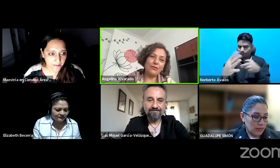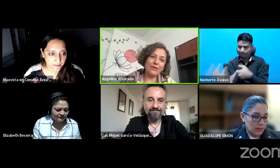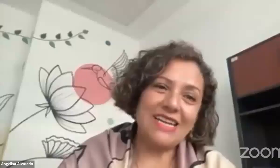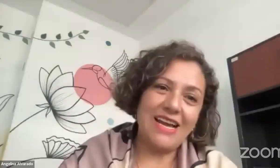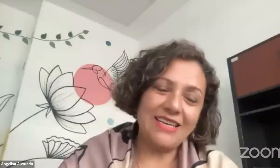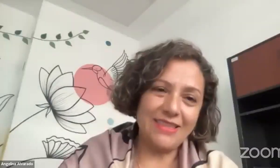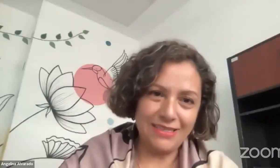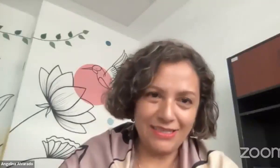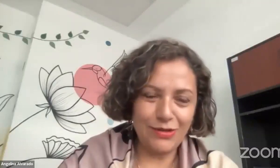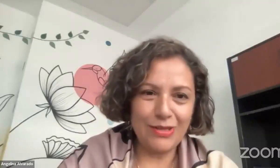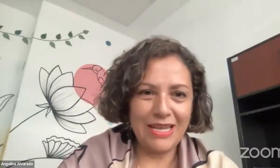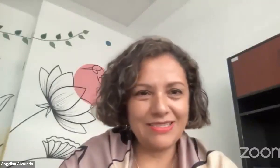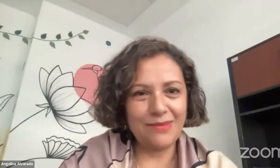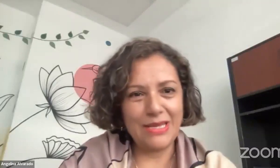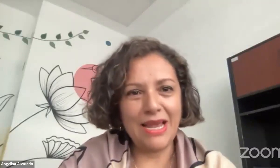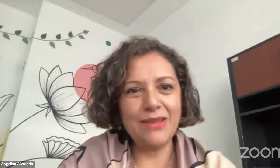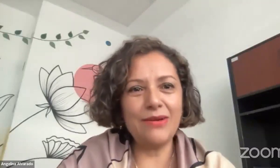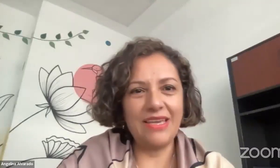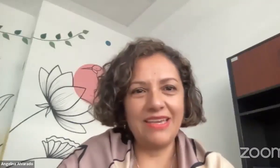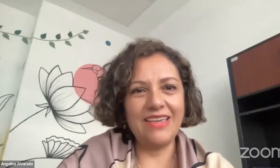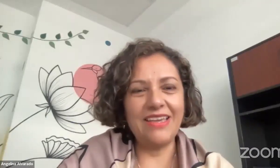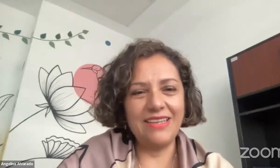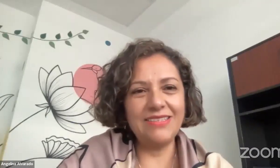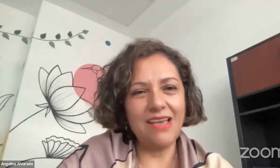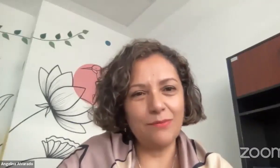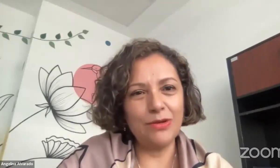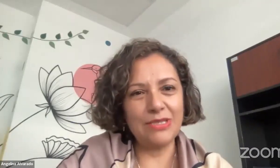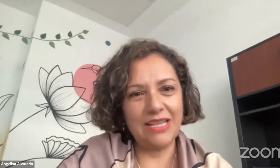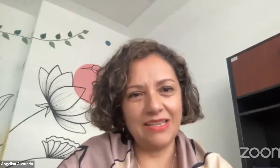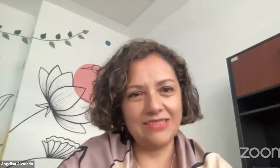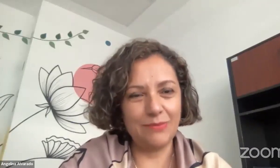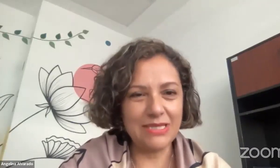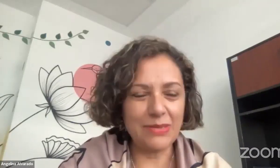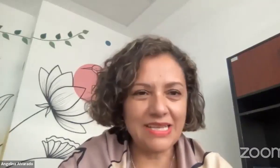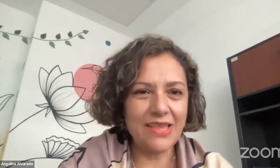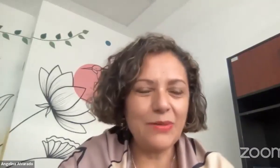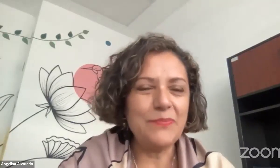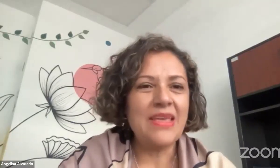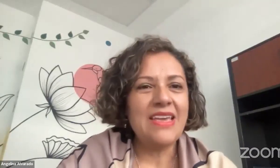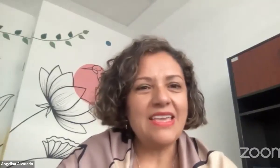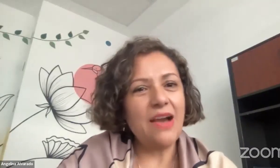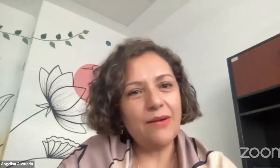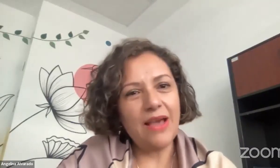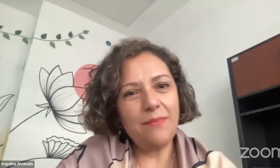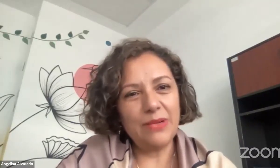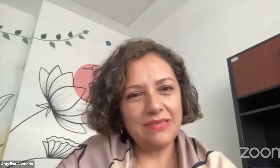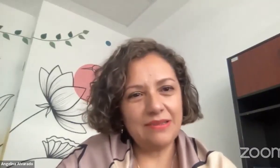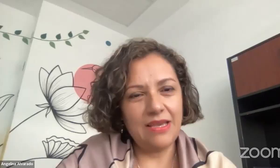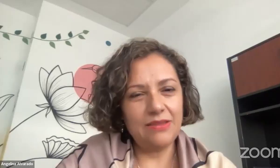in an advocacy, Mathematica in in Mexico Mexico.